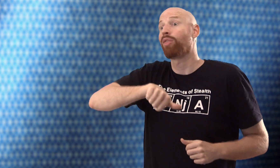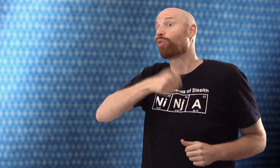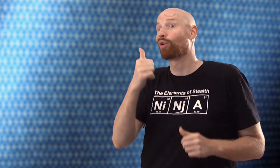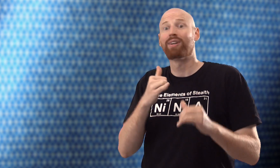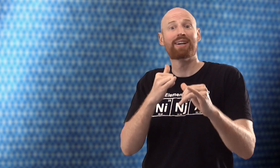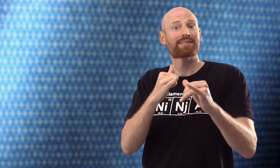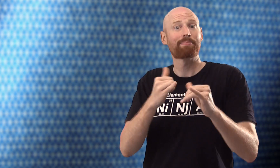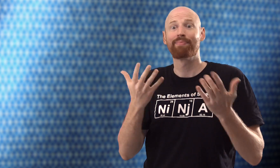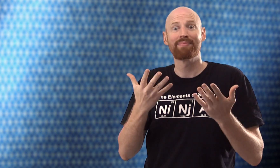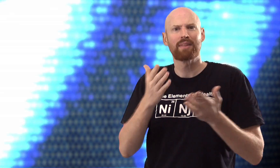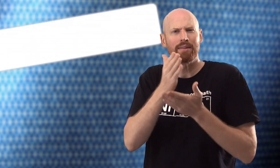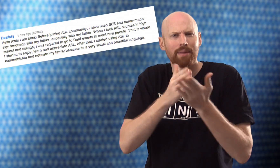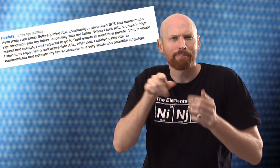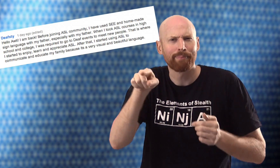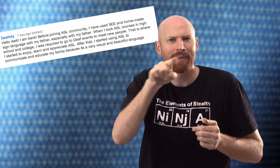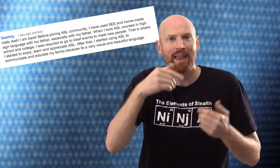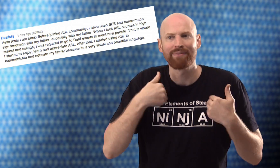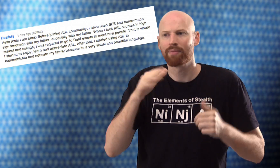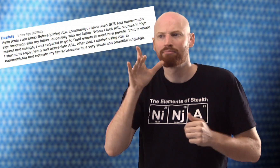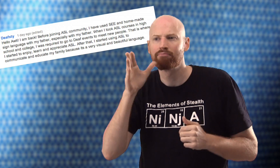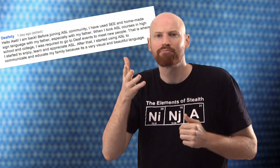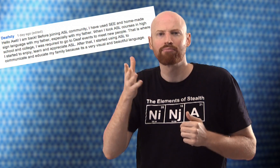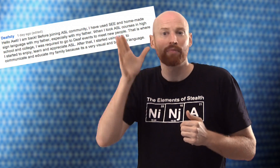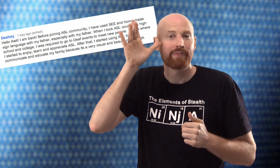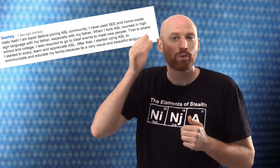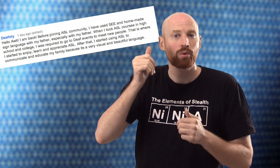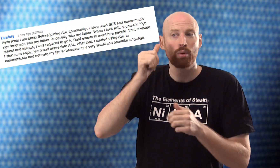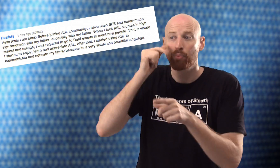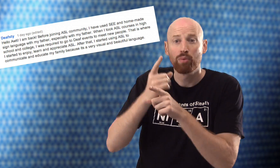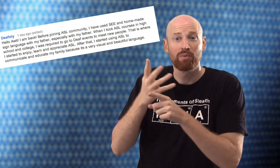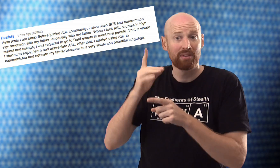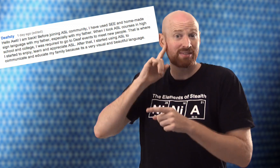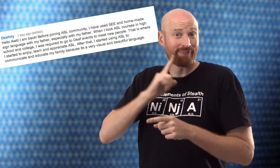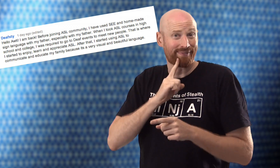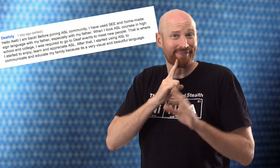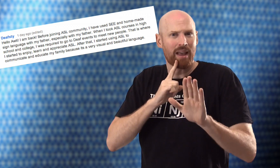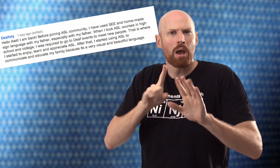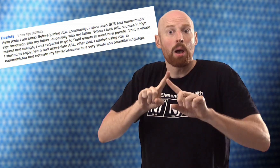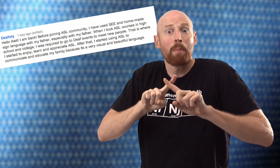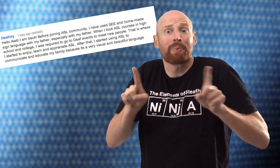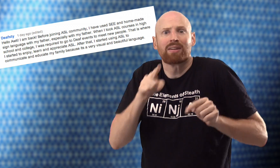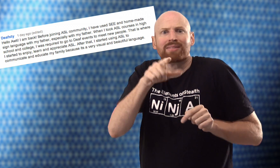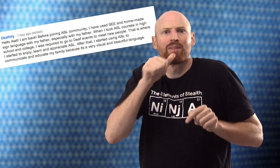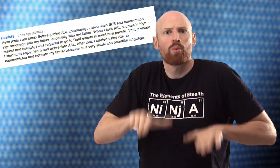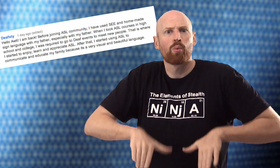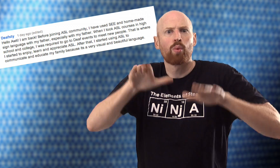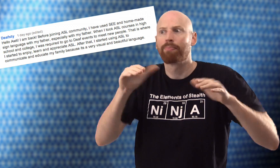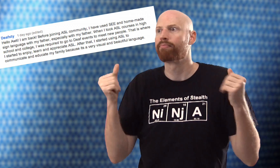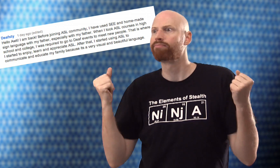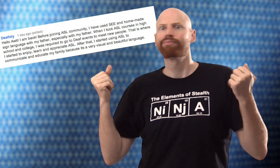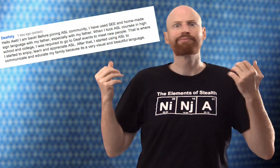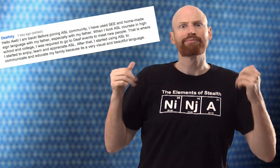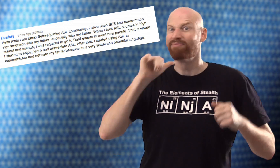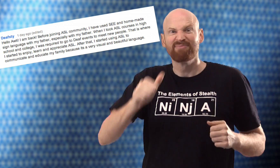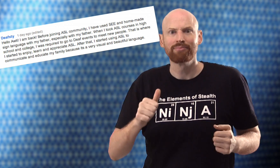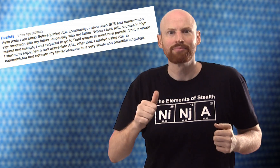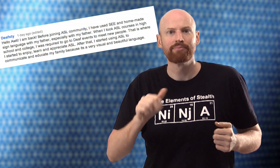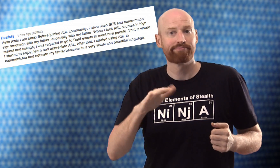same way. Some people have had parents, brothers, sisters that are deaf but they didn't grow up signing. I was